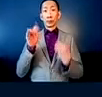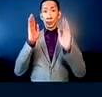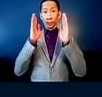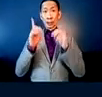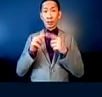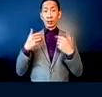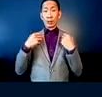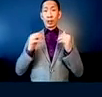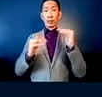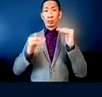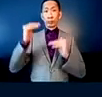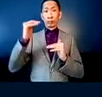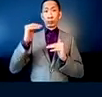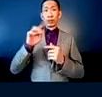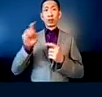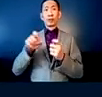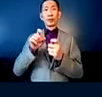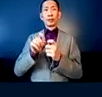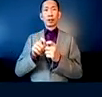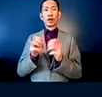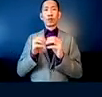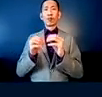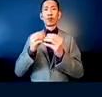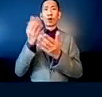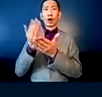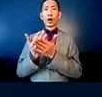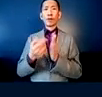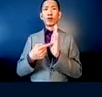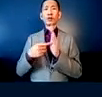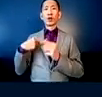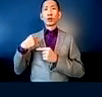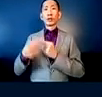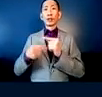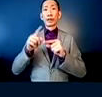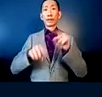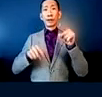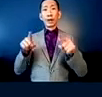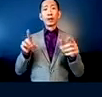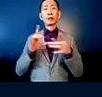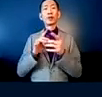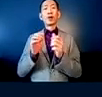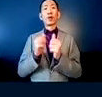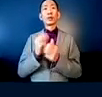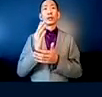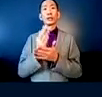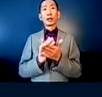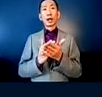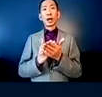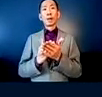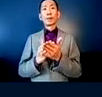SO GIVEN THE ATTENTION TO HEALTH DISPARITIES IN PARTICULAR IN THE MOUNTING EVIDENCE SHOWING